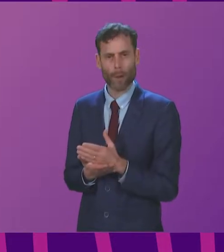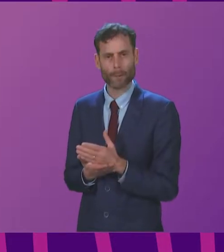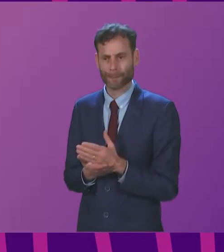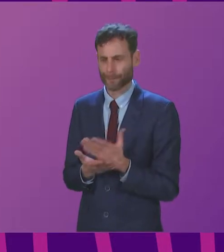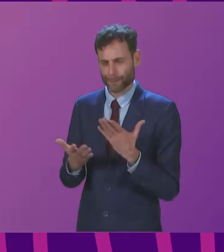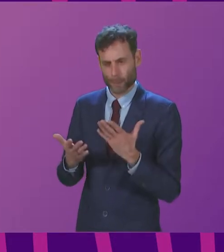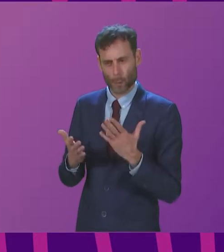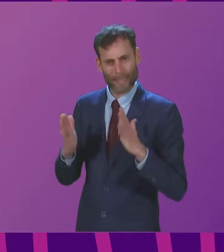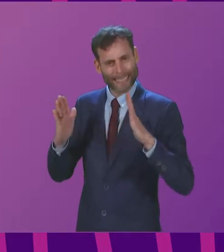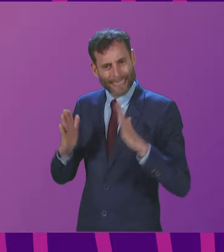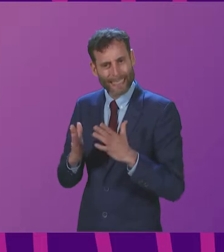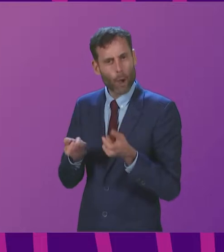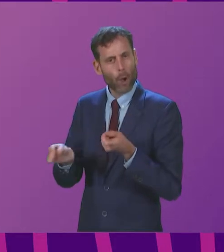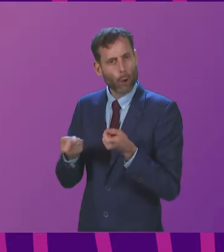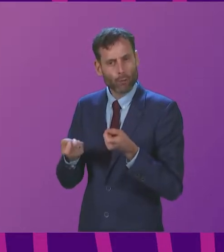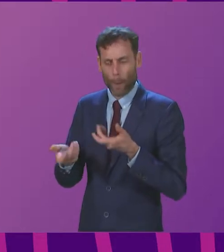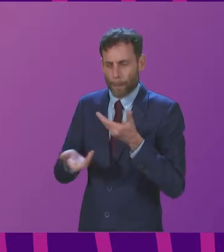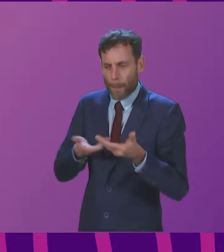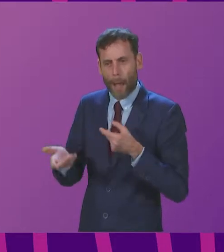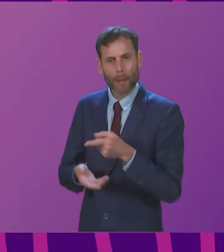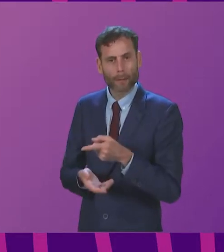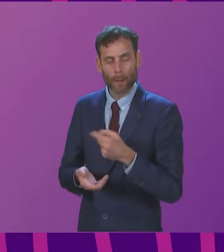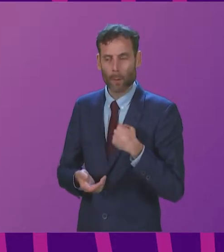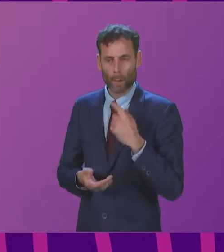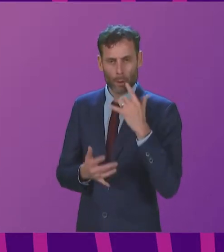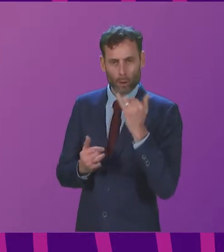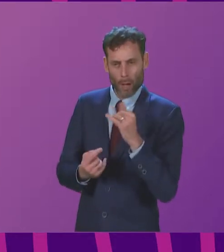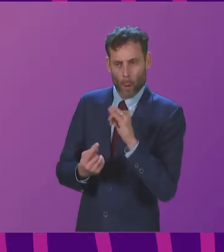rates under control, we will look at whether there are settings where we can more routinely make